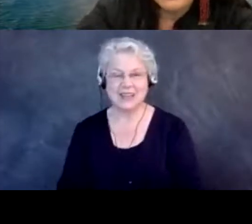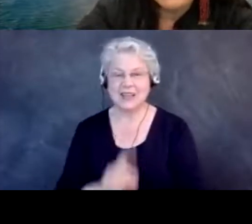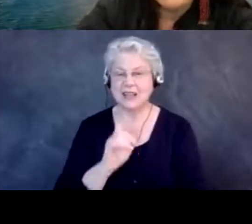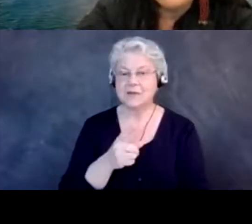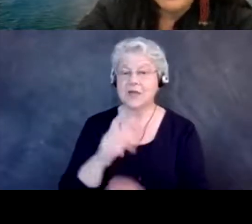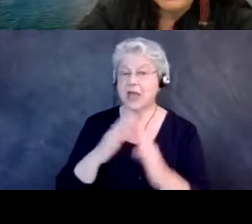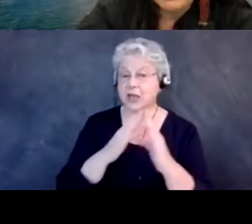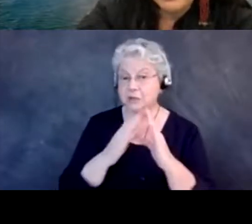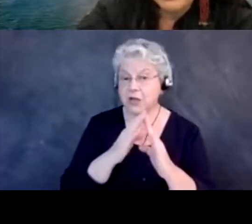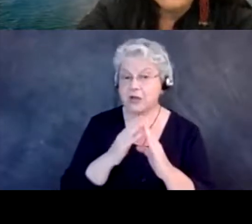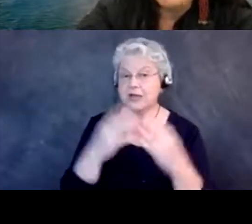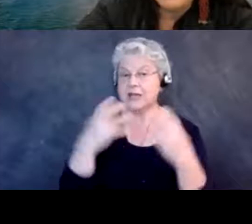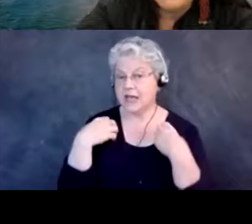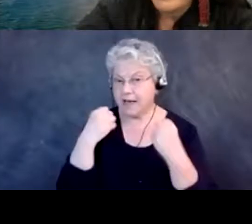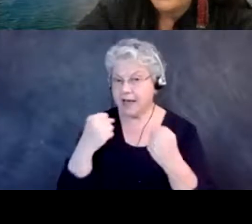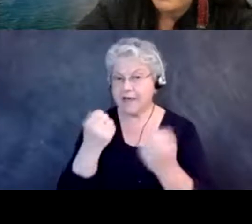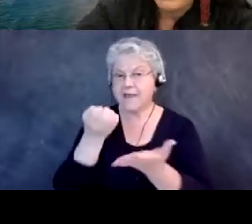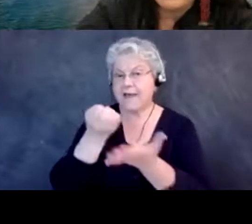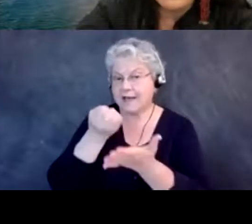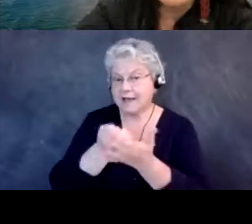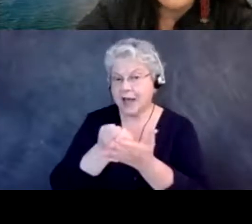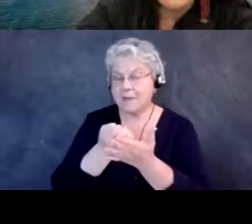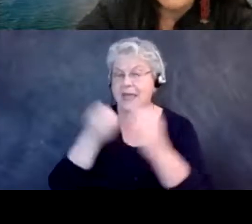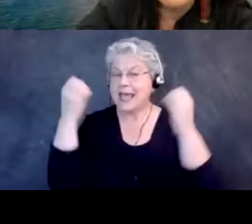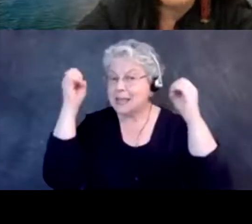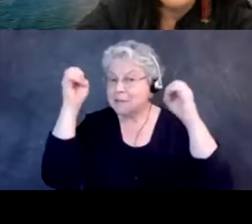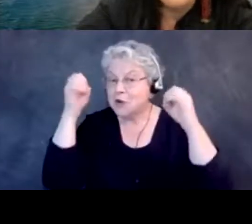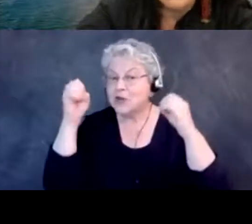economic development plan, emergency management plan and land use plan. Thank you, Tricia.